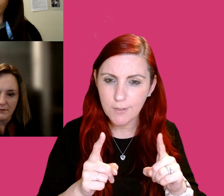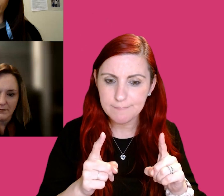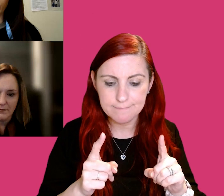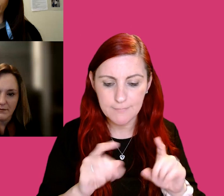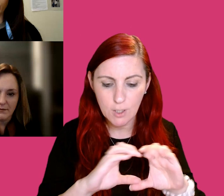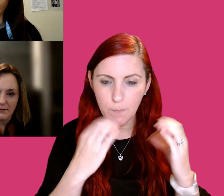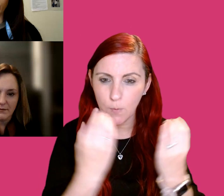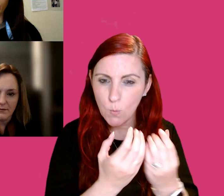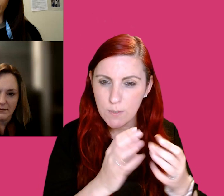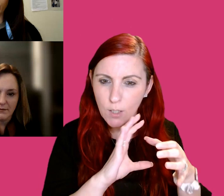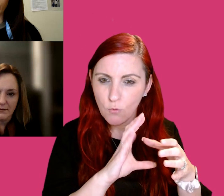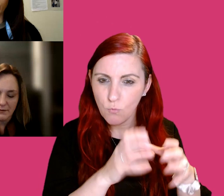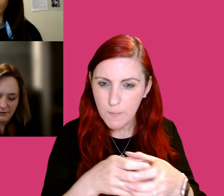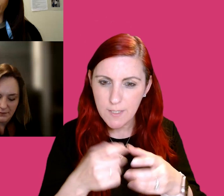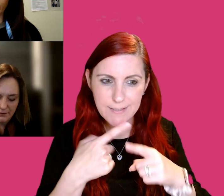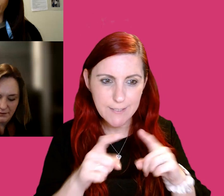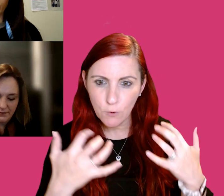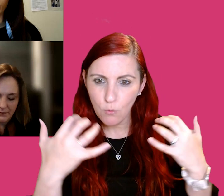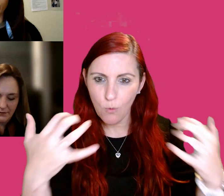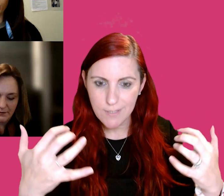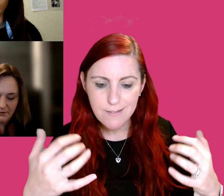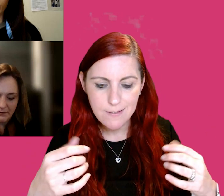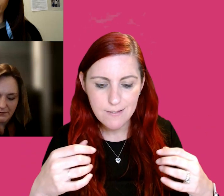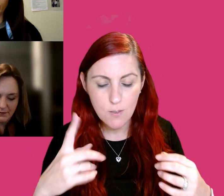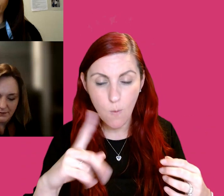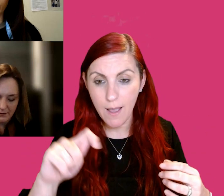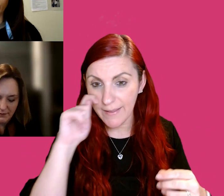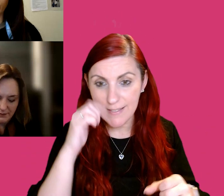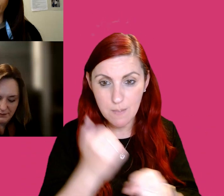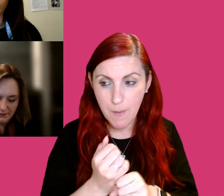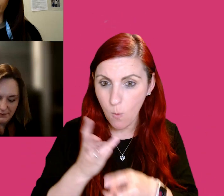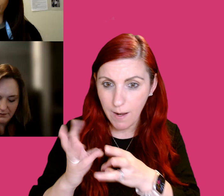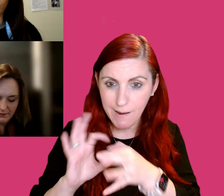different uh audiences as well so I think it's about collaborating with the people in your